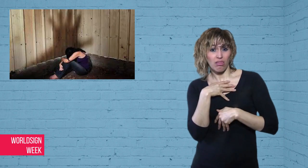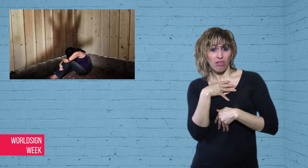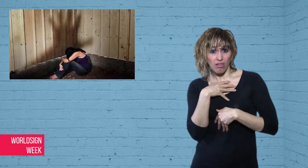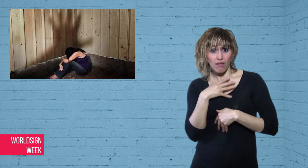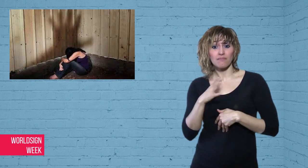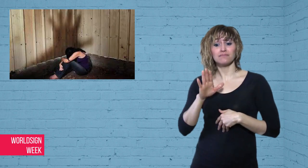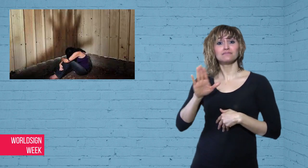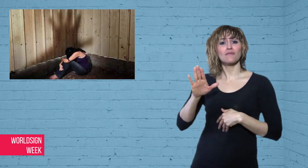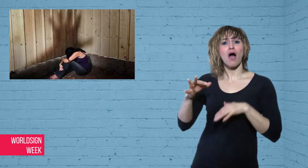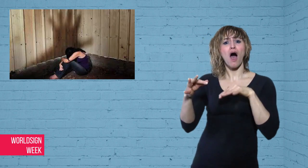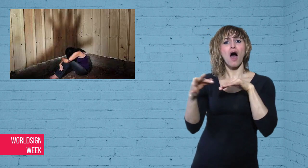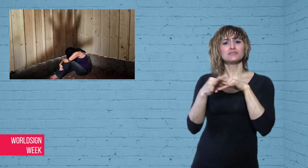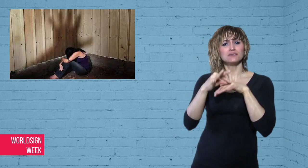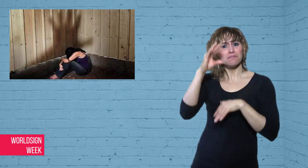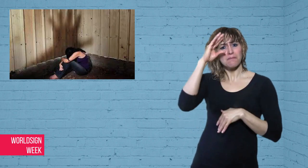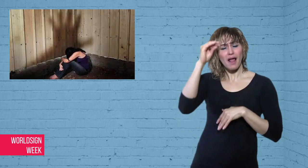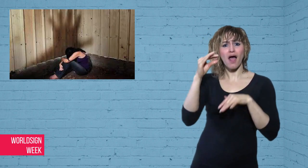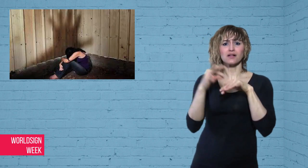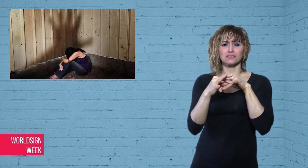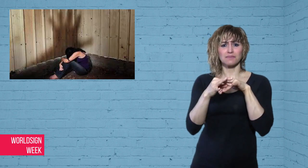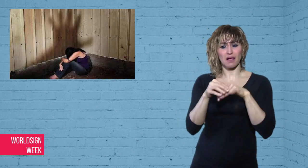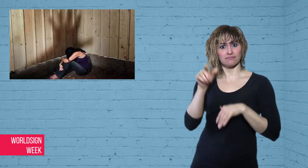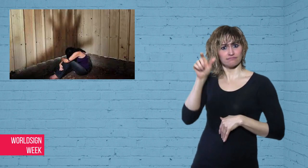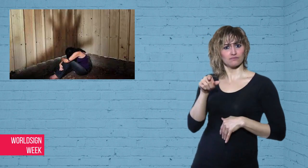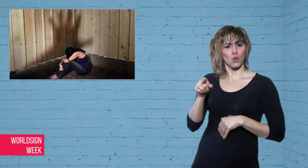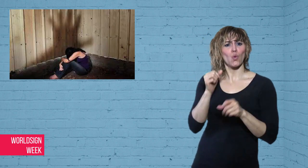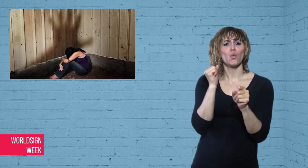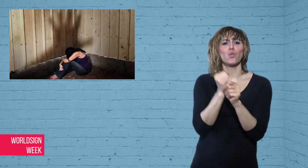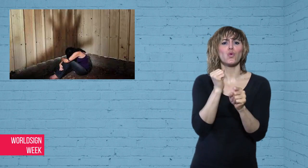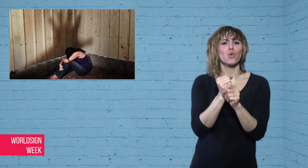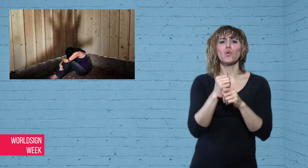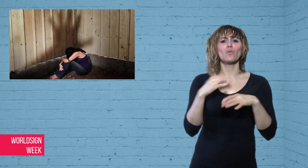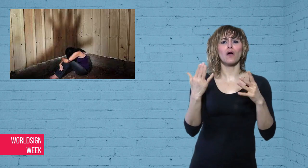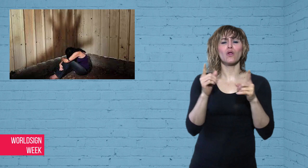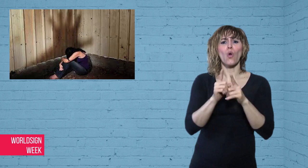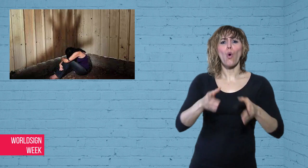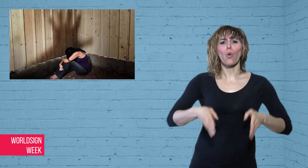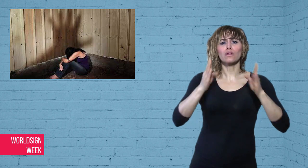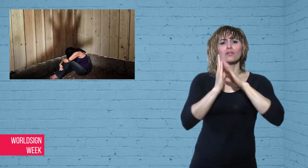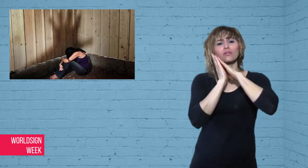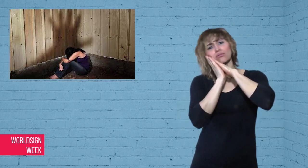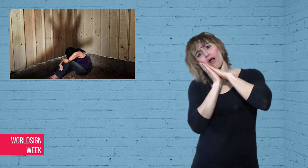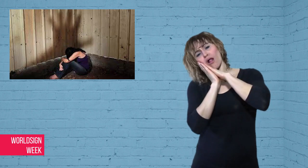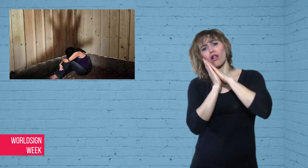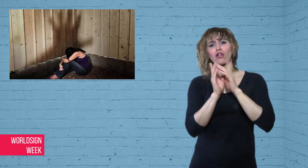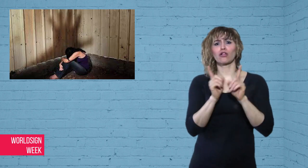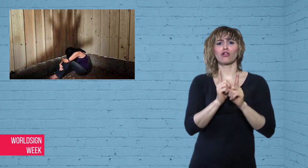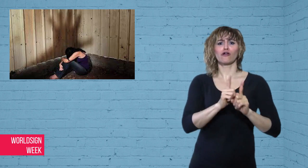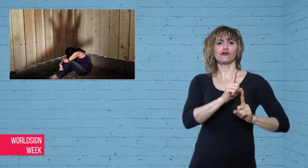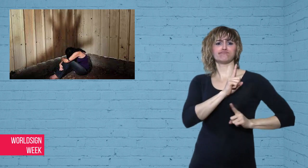The victim’s husband, who worked